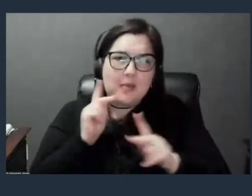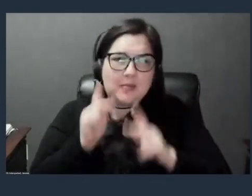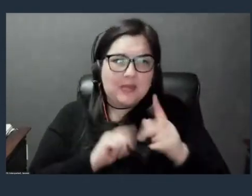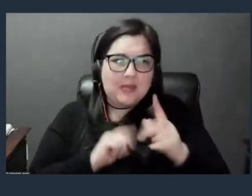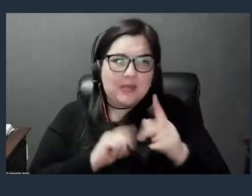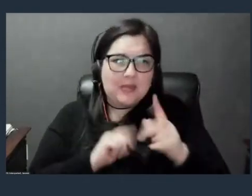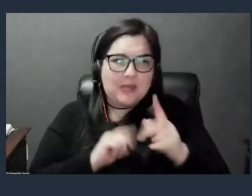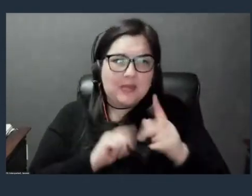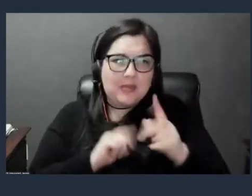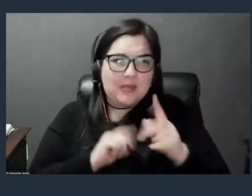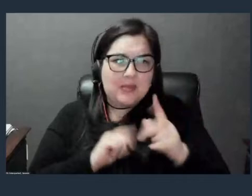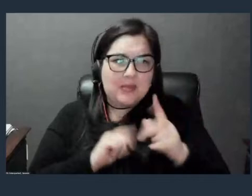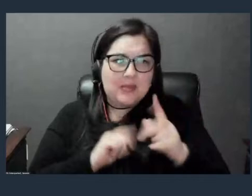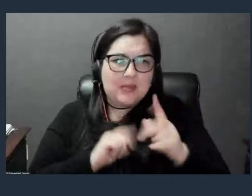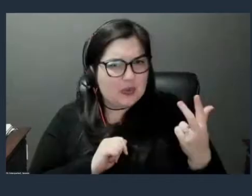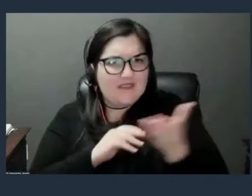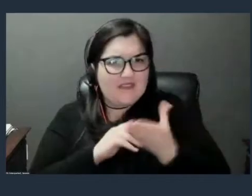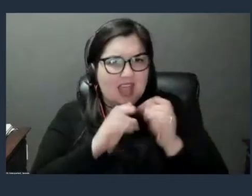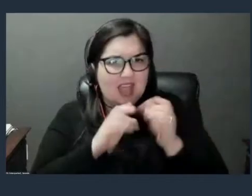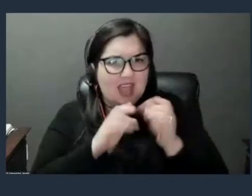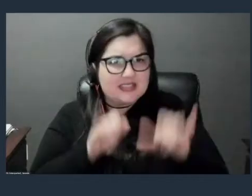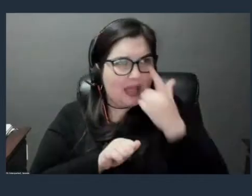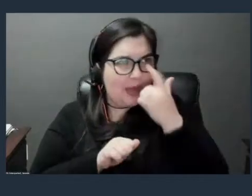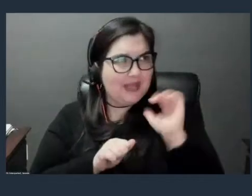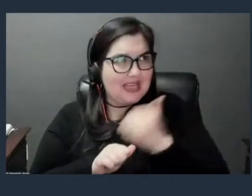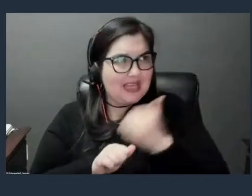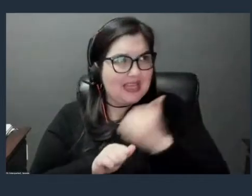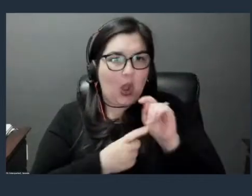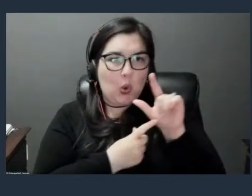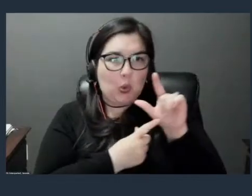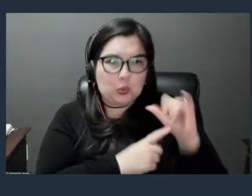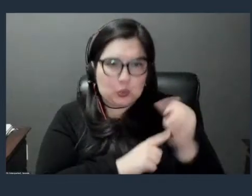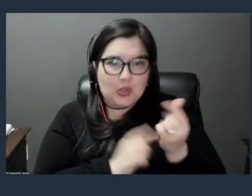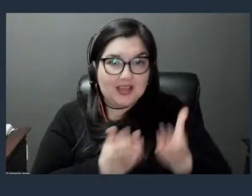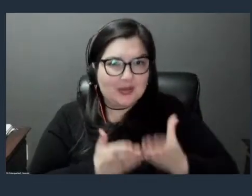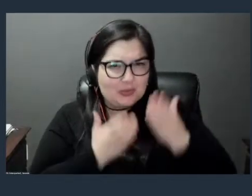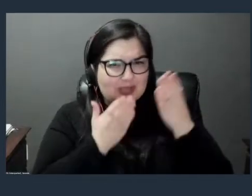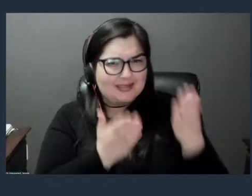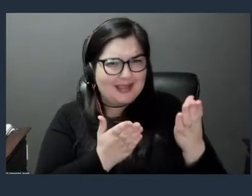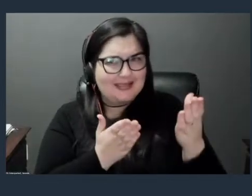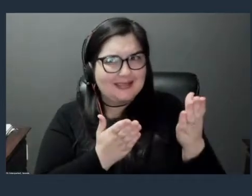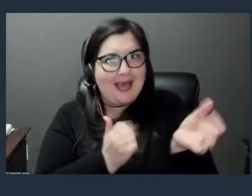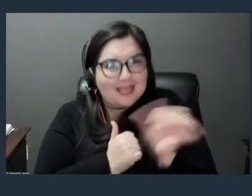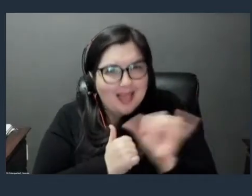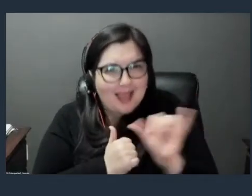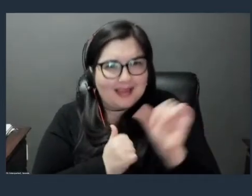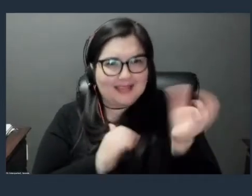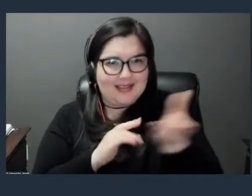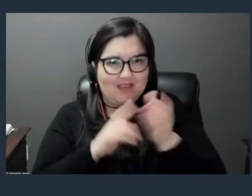Because all of our tooling presents it like a hierarchical file system. - That's right. Because that's the familiar model.